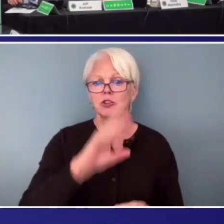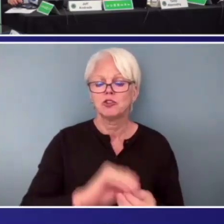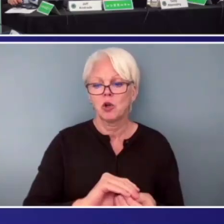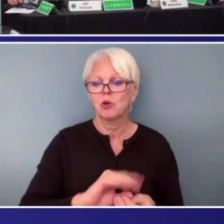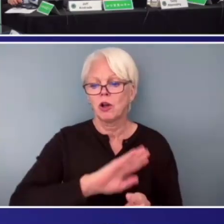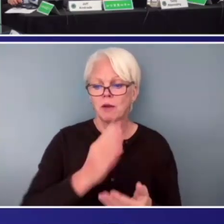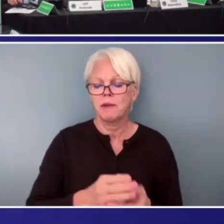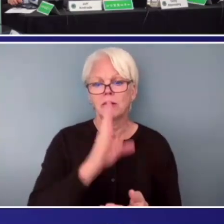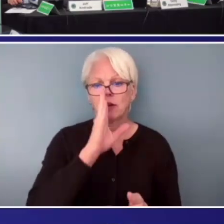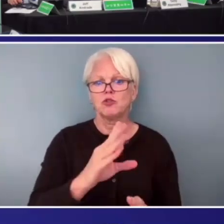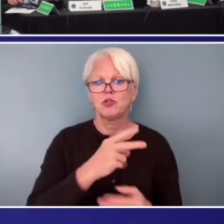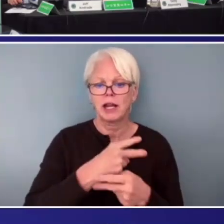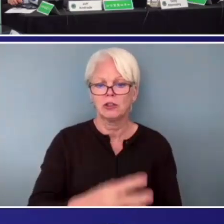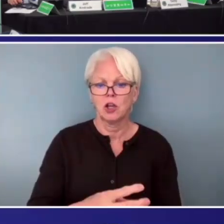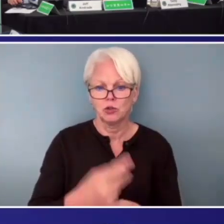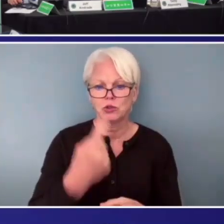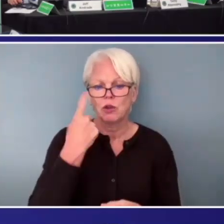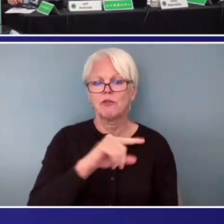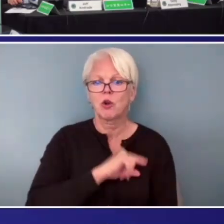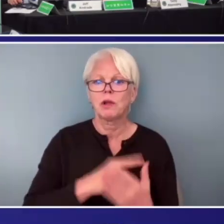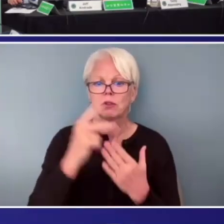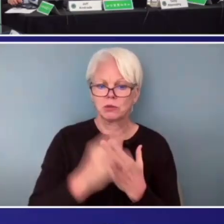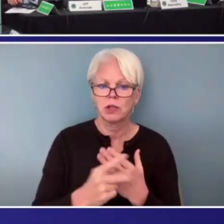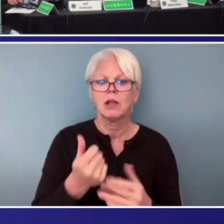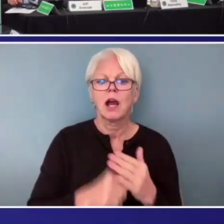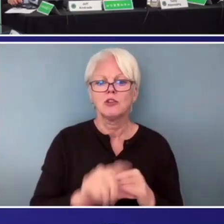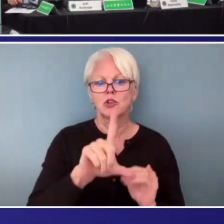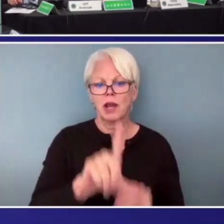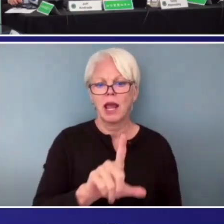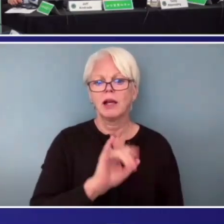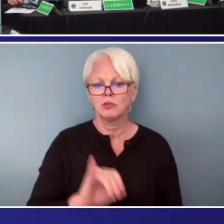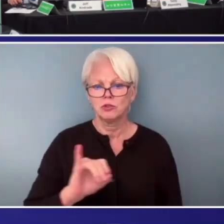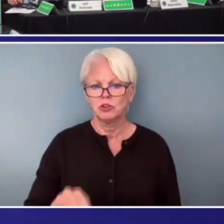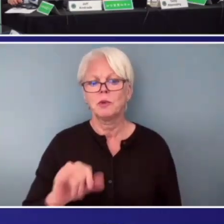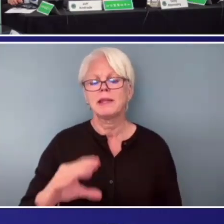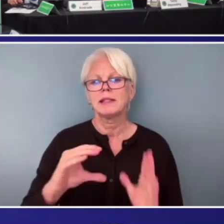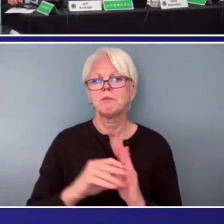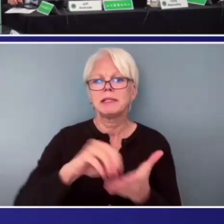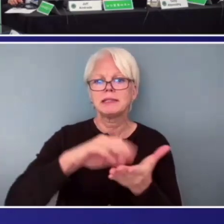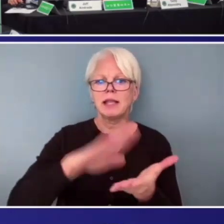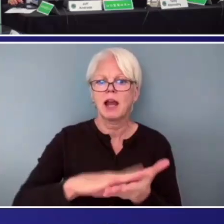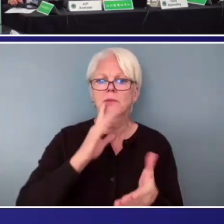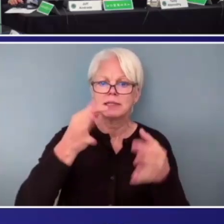under paragraph (l)(2) Romanette one of this section must document its decision and follow the record retention and examination